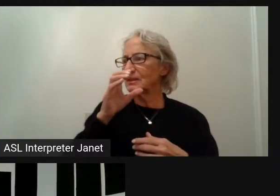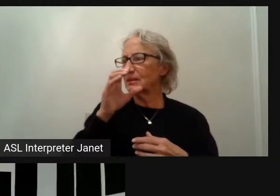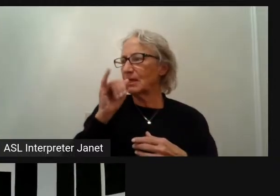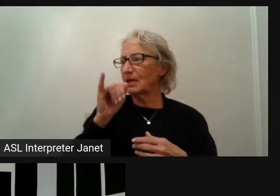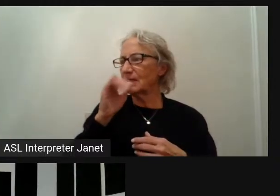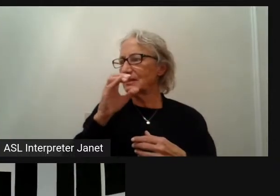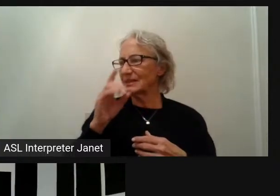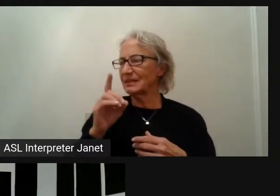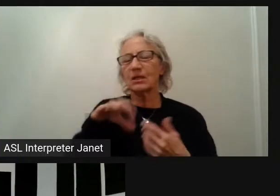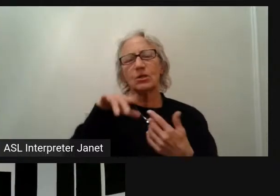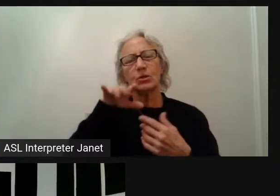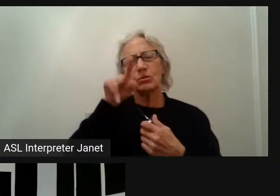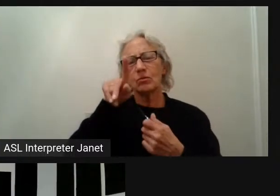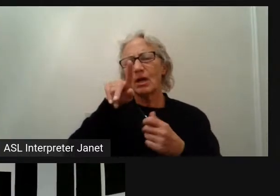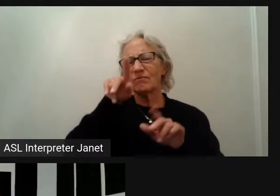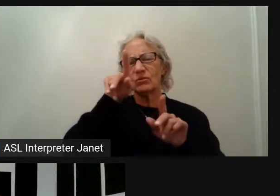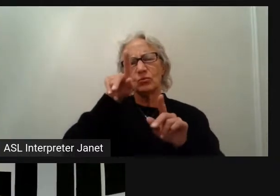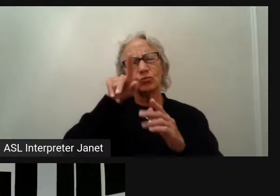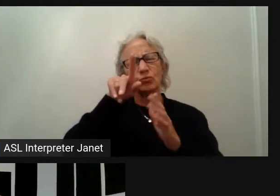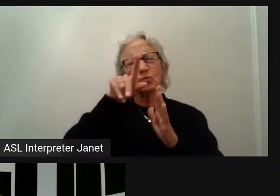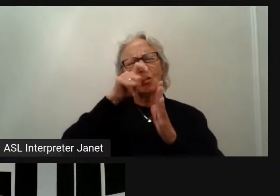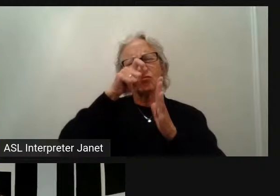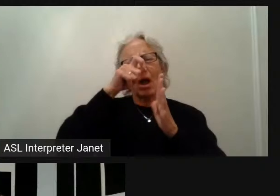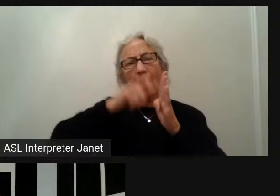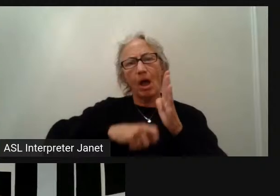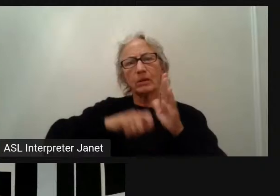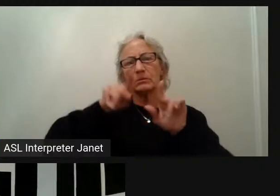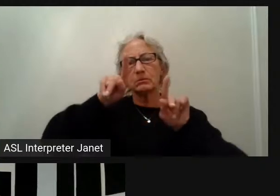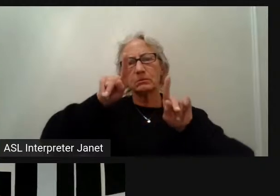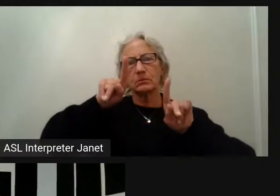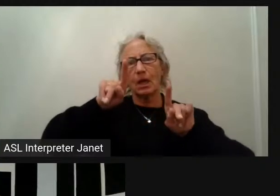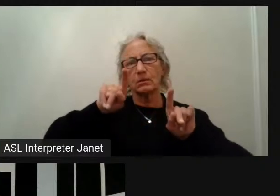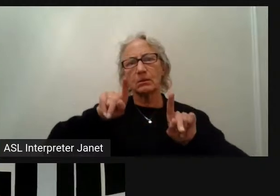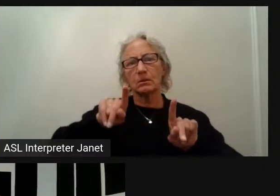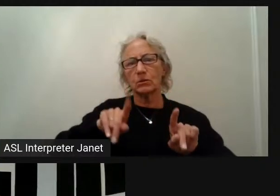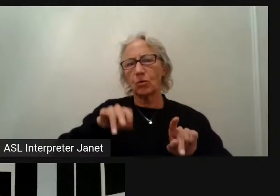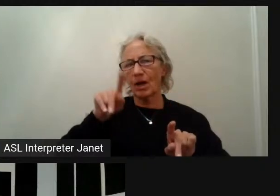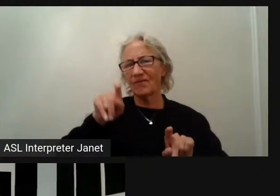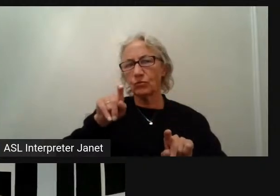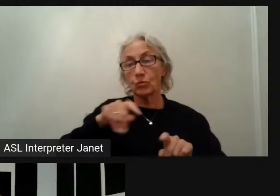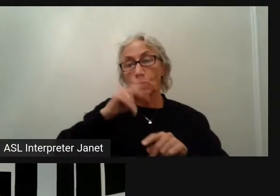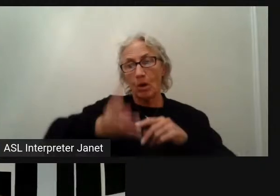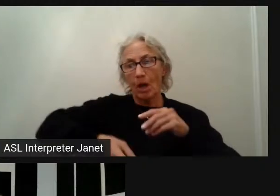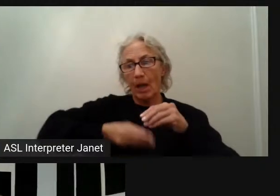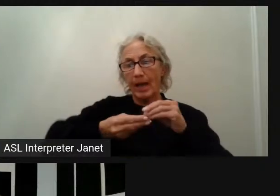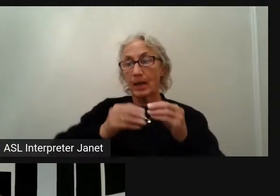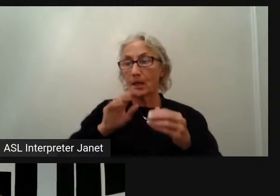a great part of using it you do not have too write any test. It is mostly scanning your website.